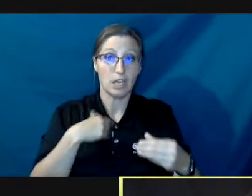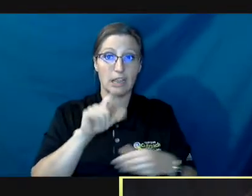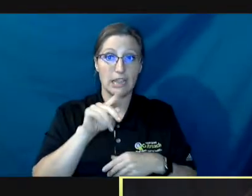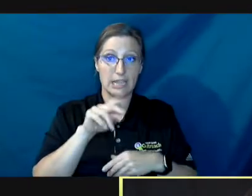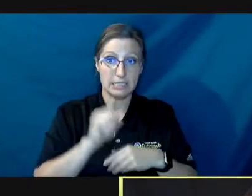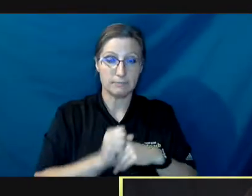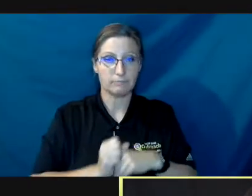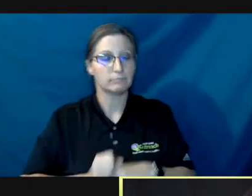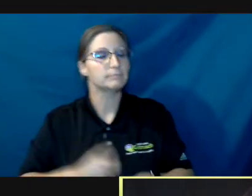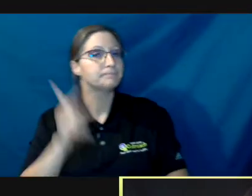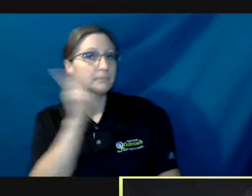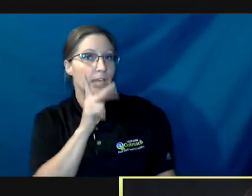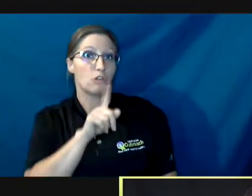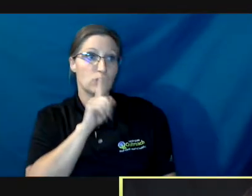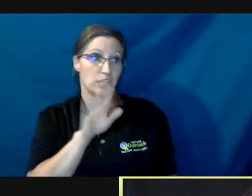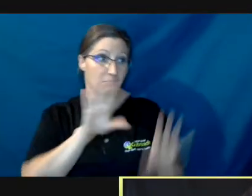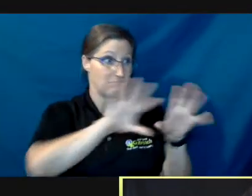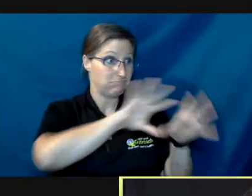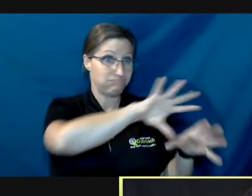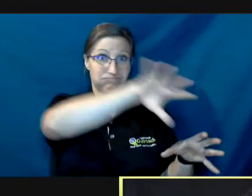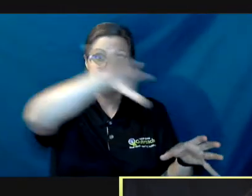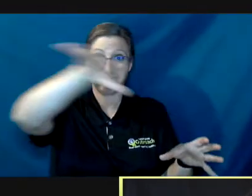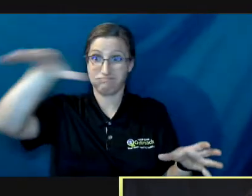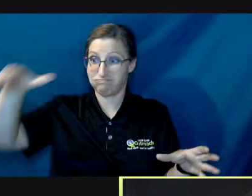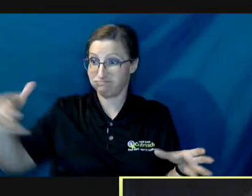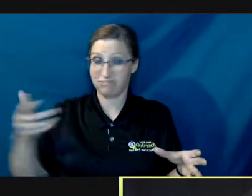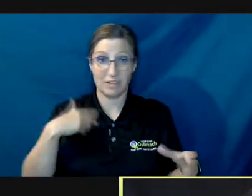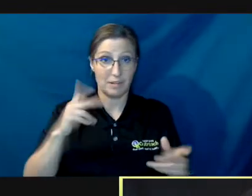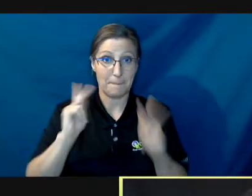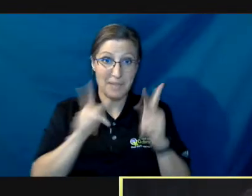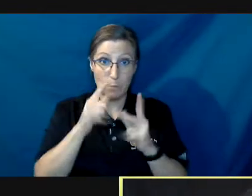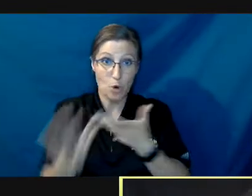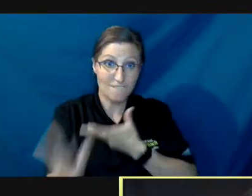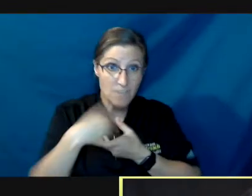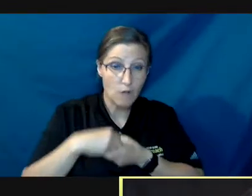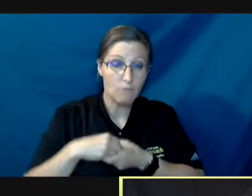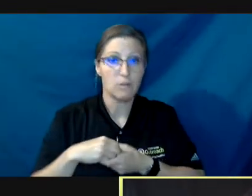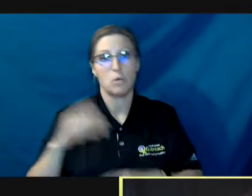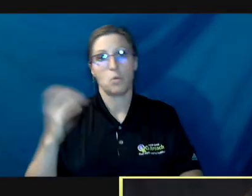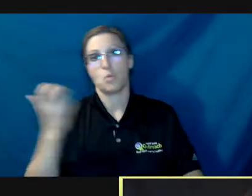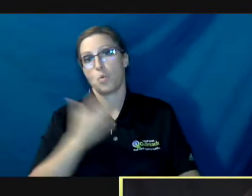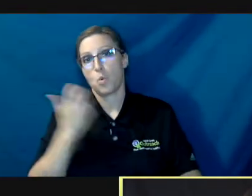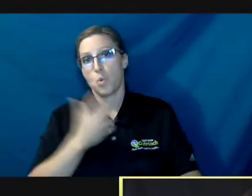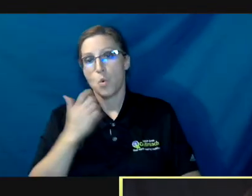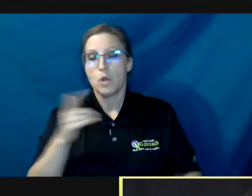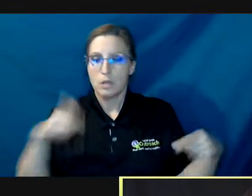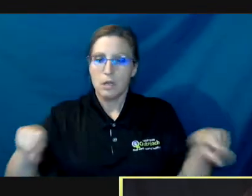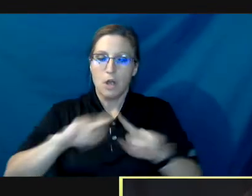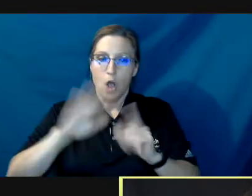well-rounded group that the stakeholders and everyone involved really wanted to get